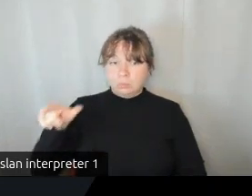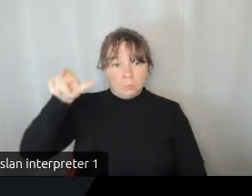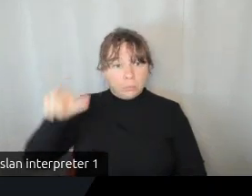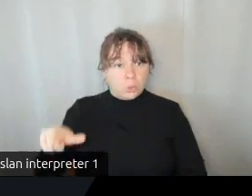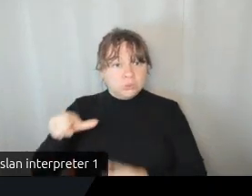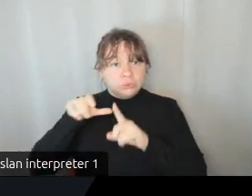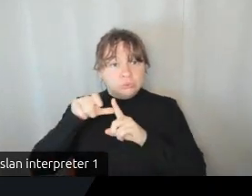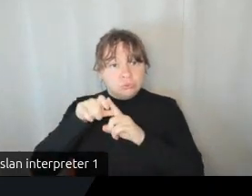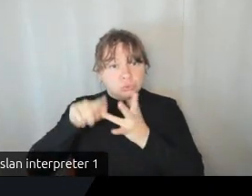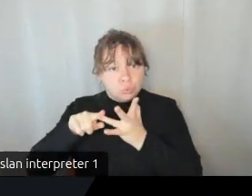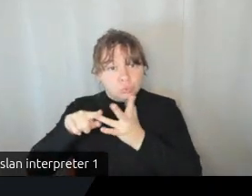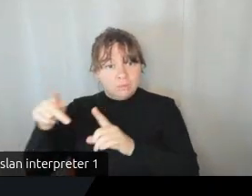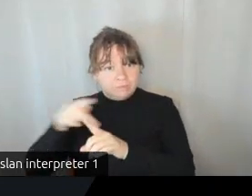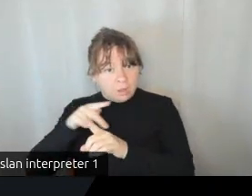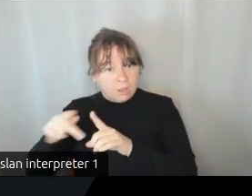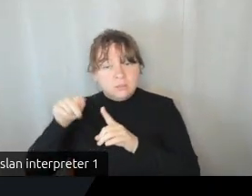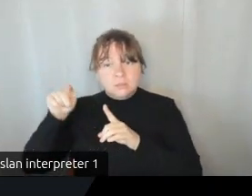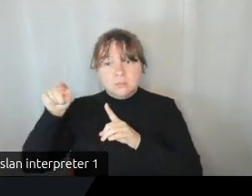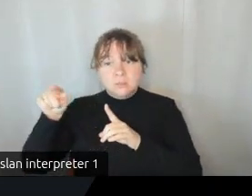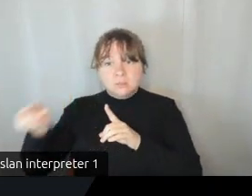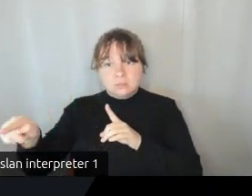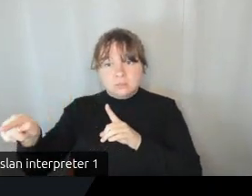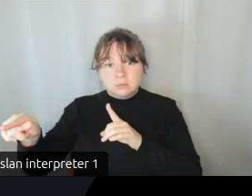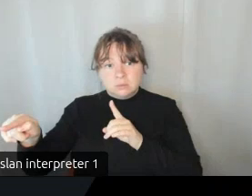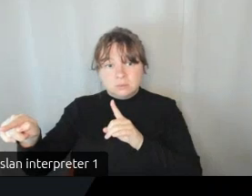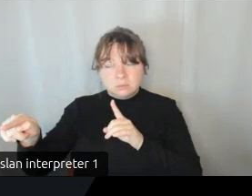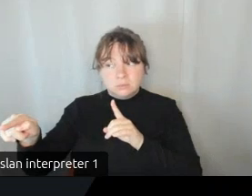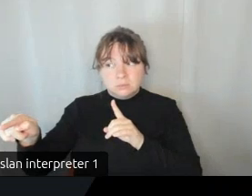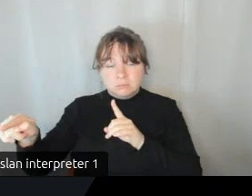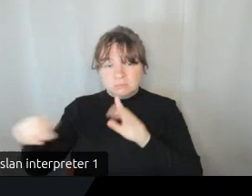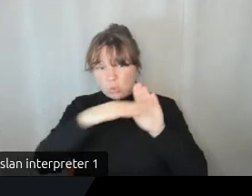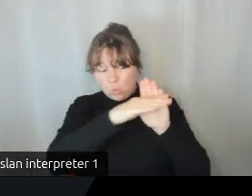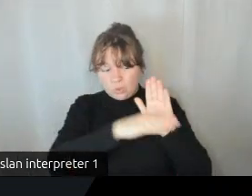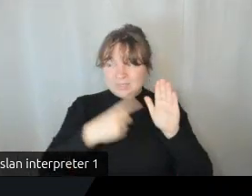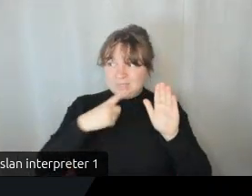from approaching or communicating with the named person but the named person wishes to have contact